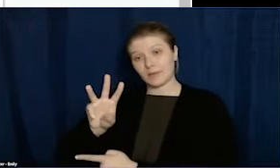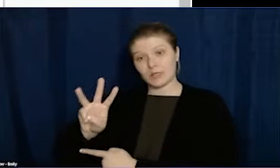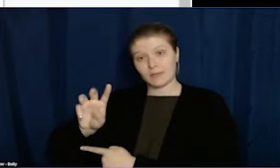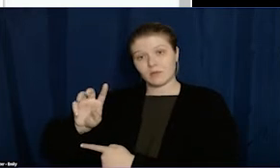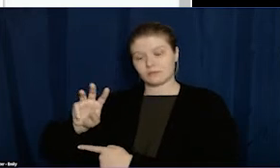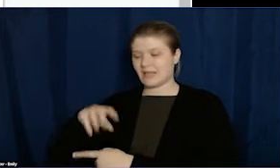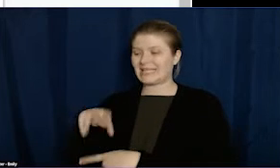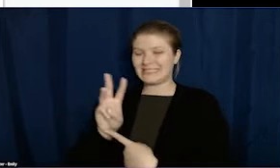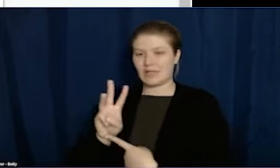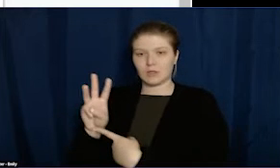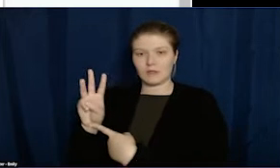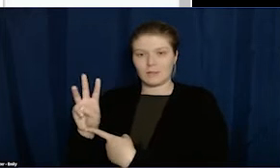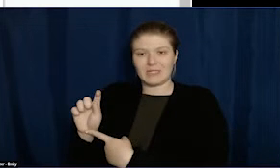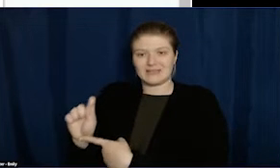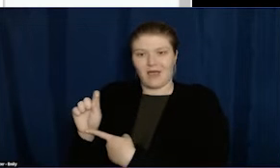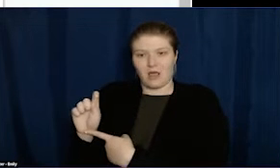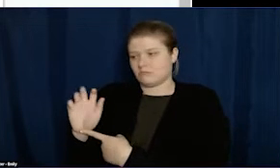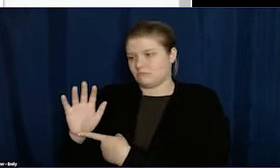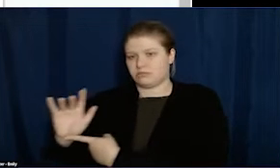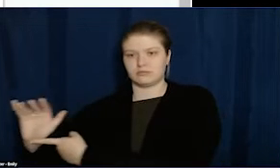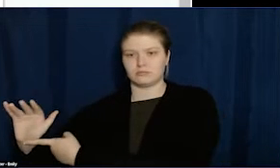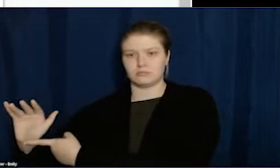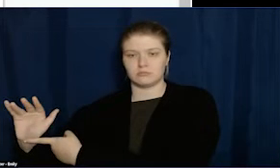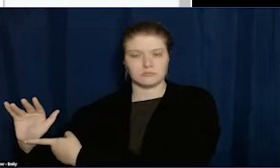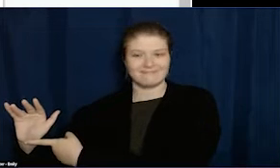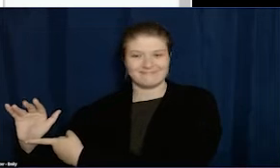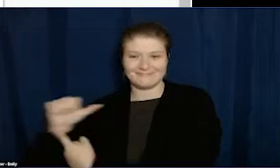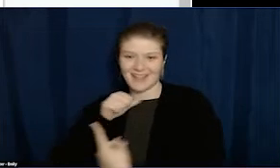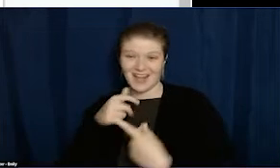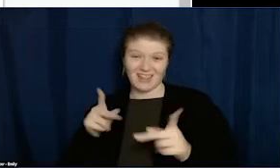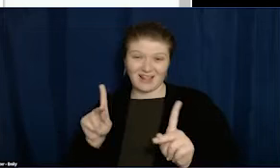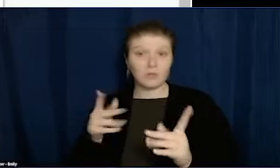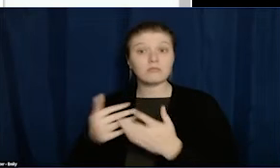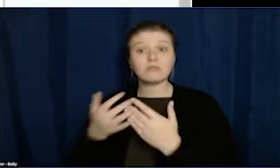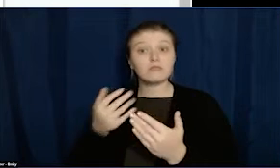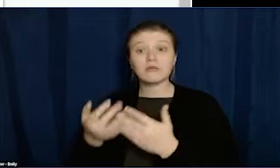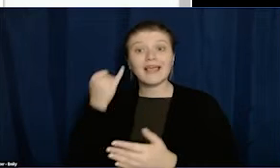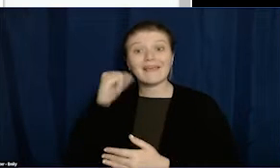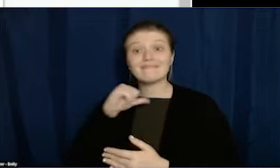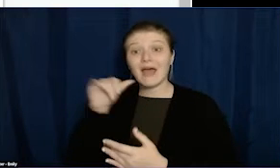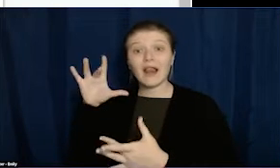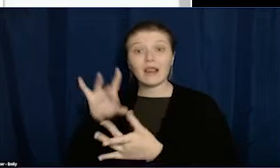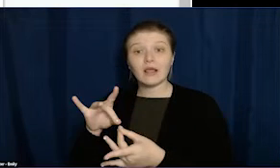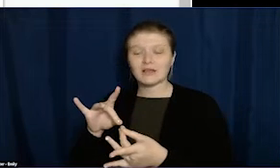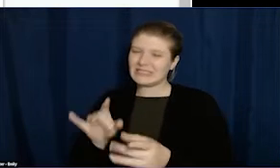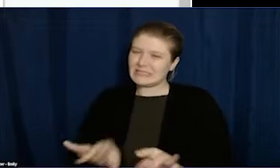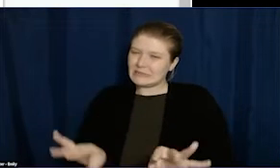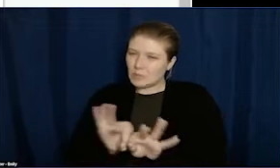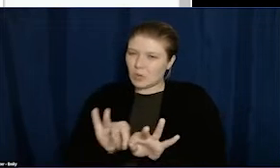that will be flagged even if it is not clickable. So be wary of anything that starts with www, http, https.